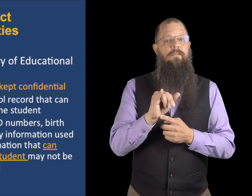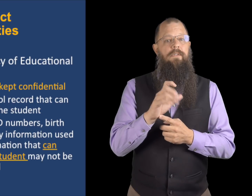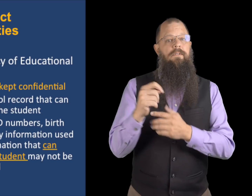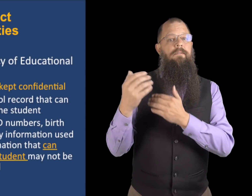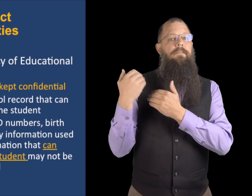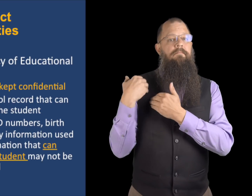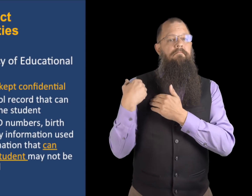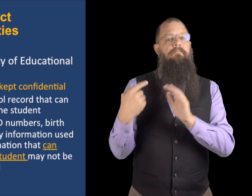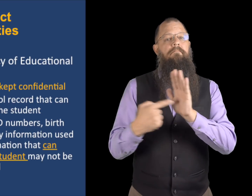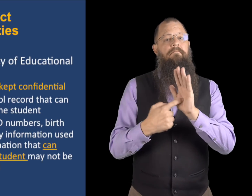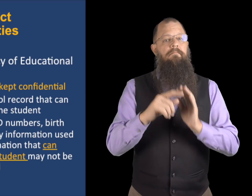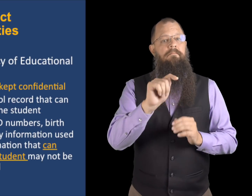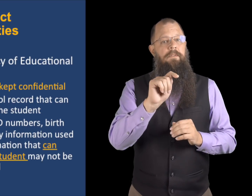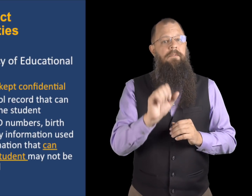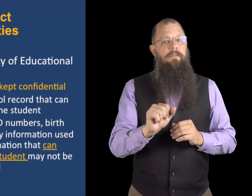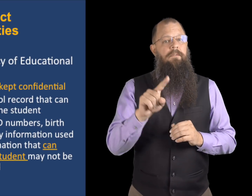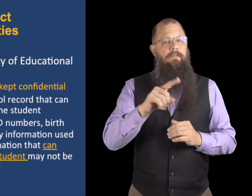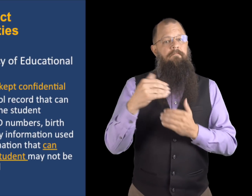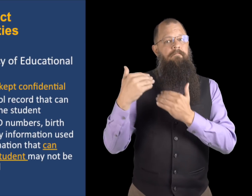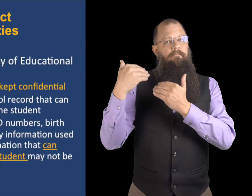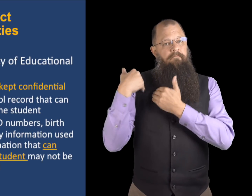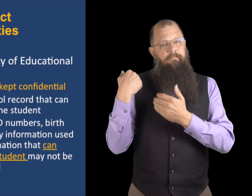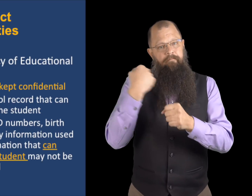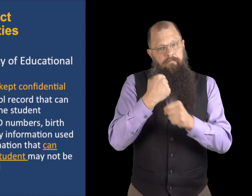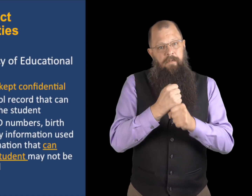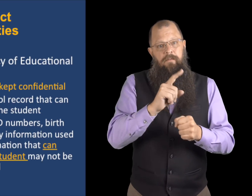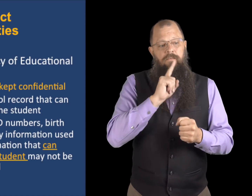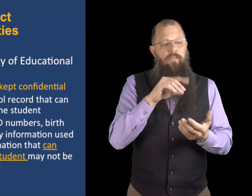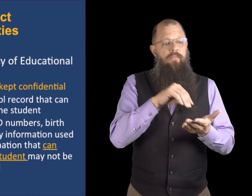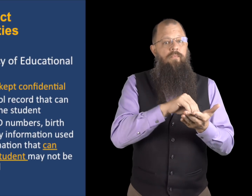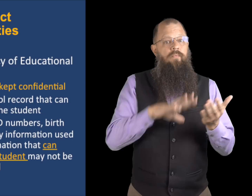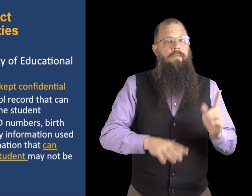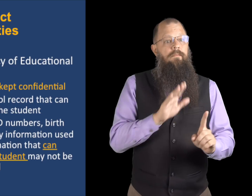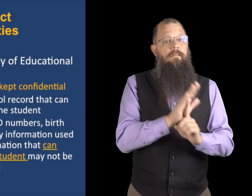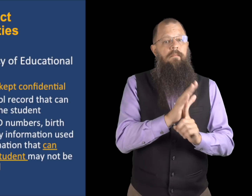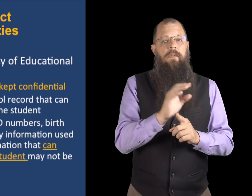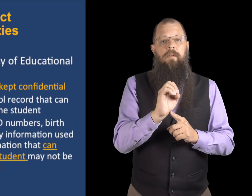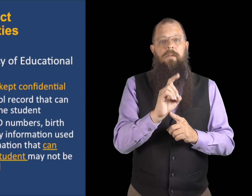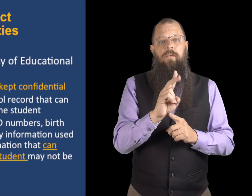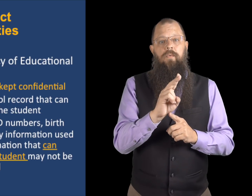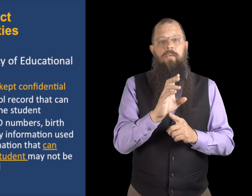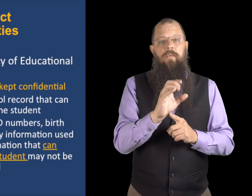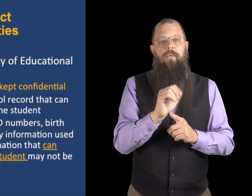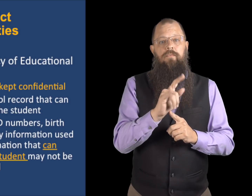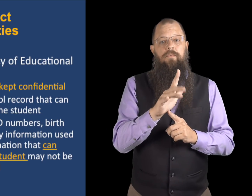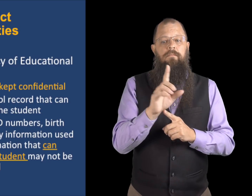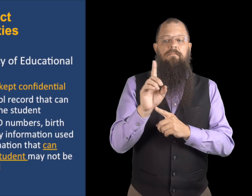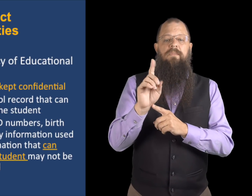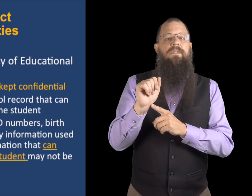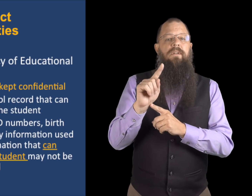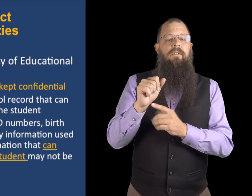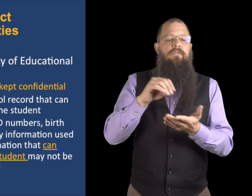School districts also have their responsibilities. TSD is responsible to